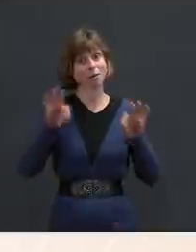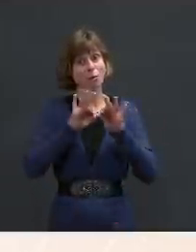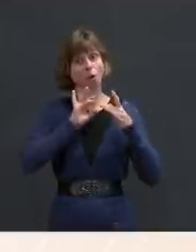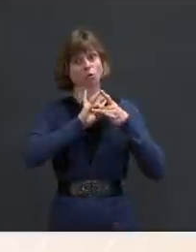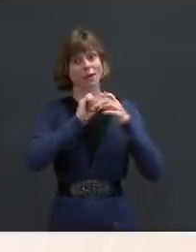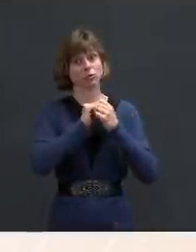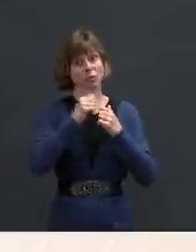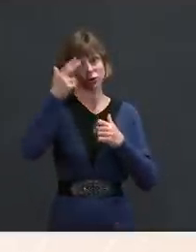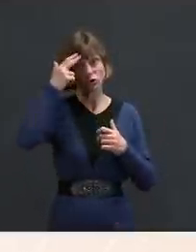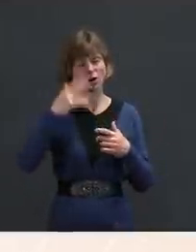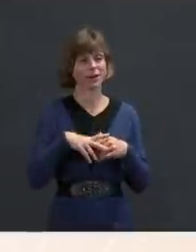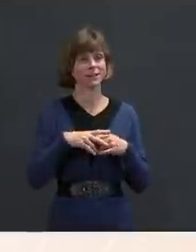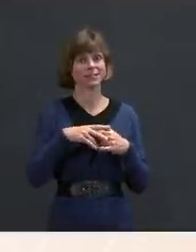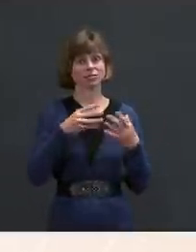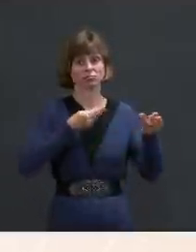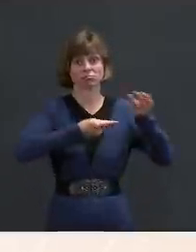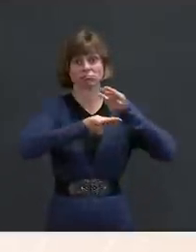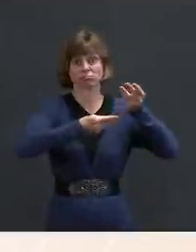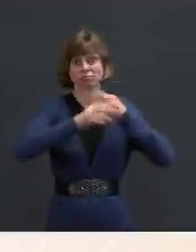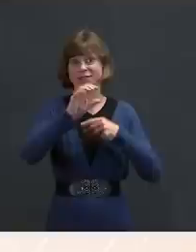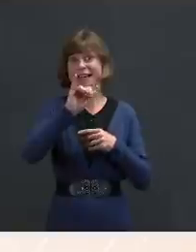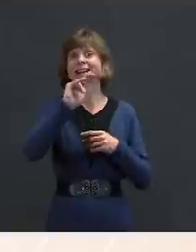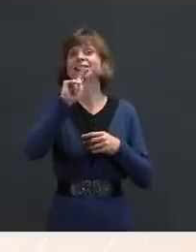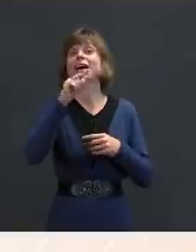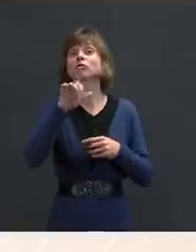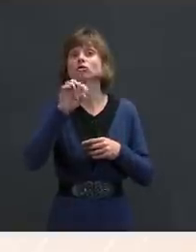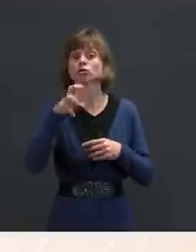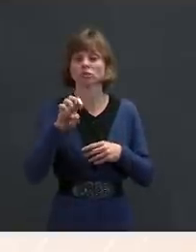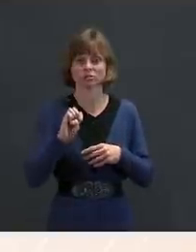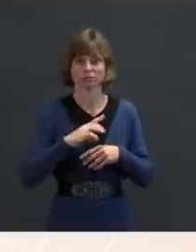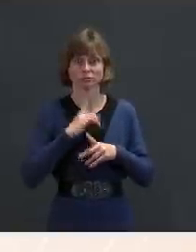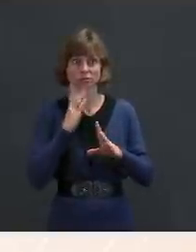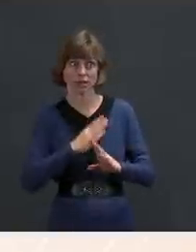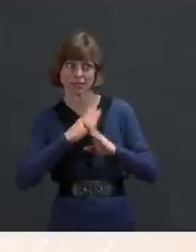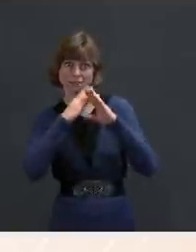also helping defend against the threats and the rocket attacks that they are getting --